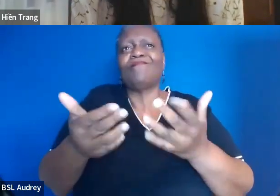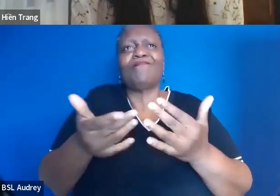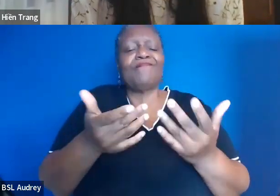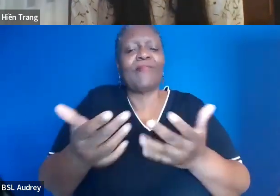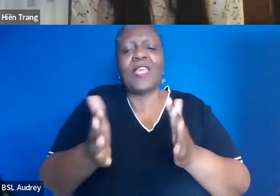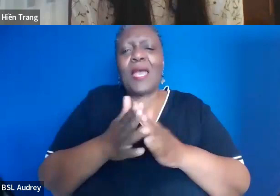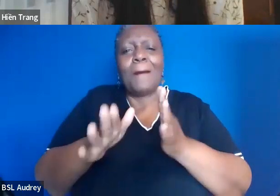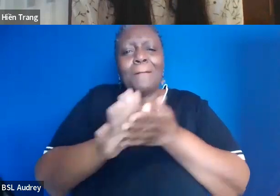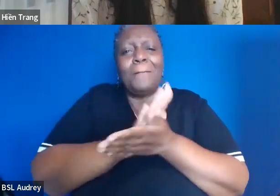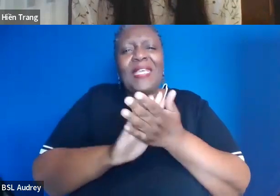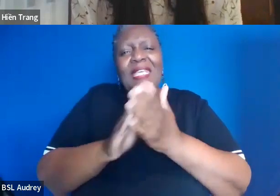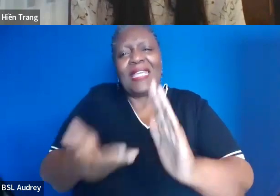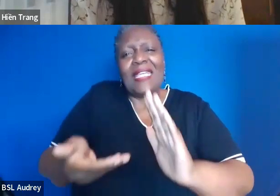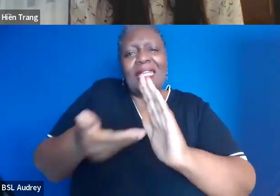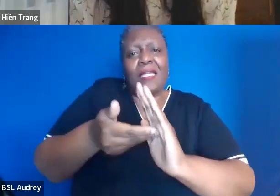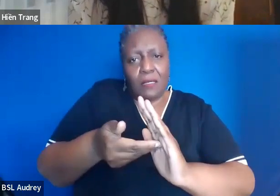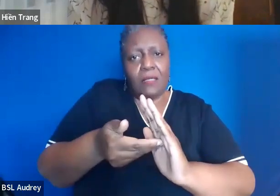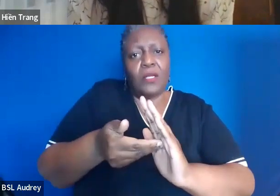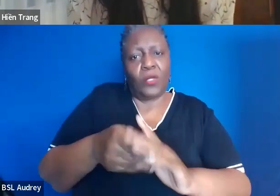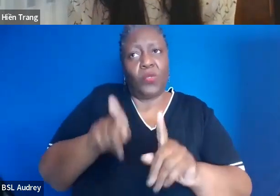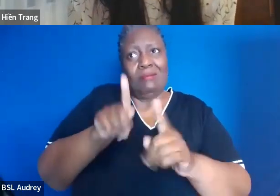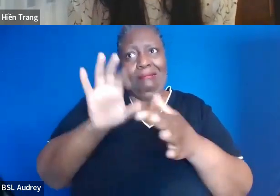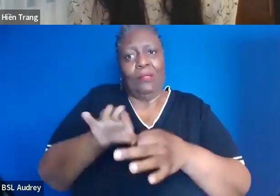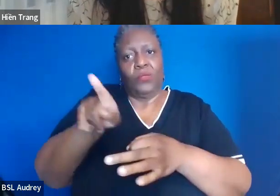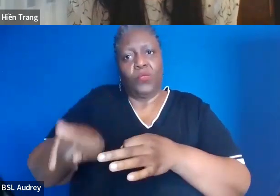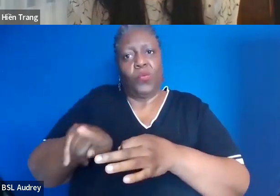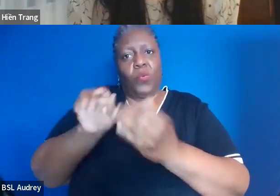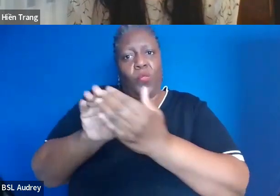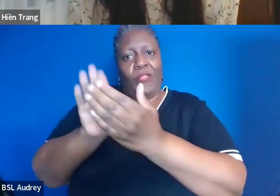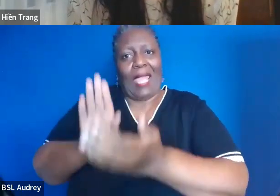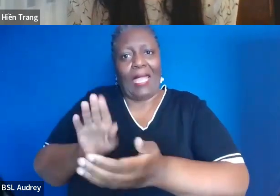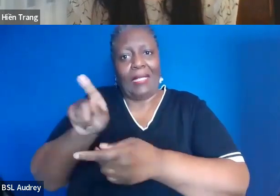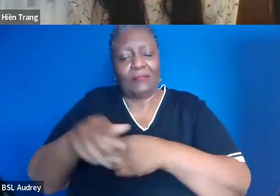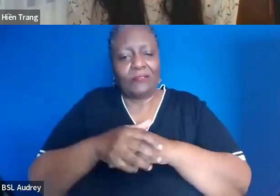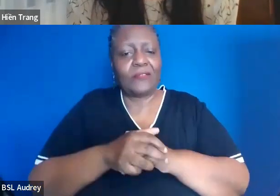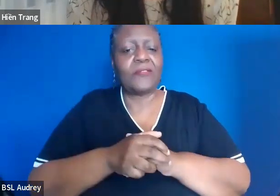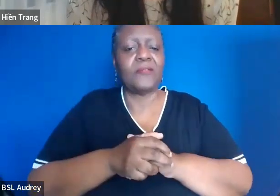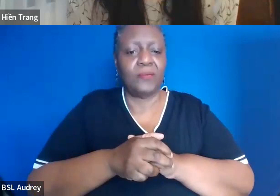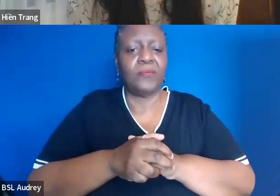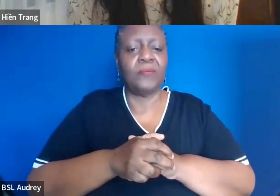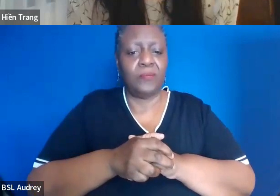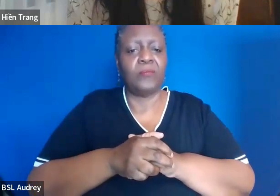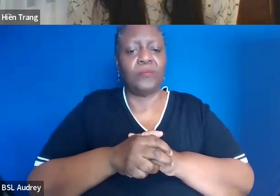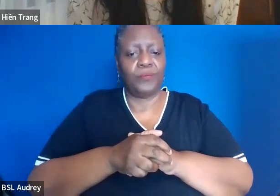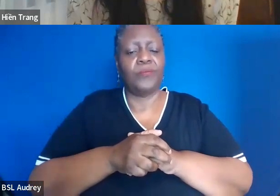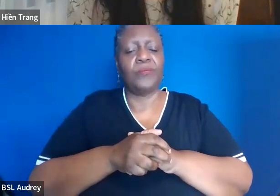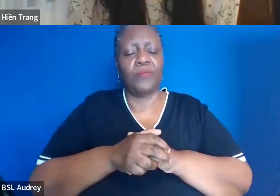um meaning to to this cave um where there's a reference for